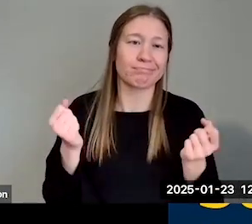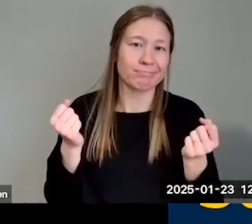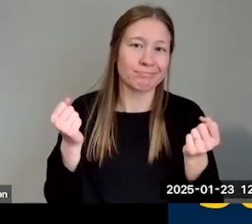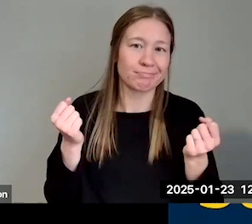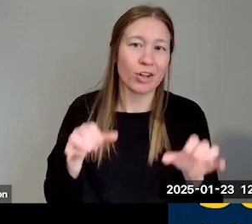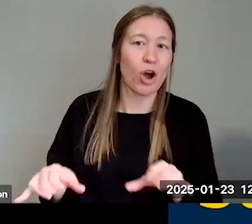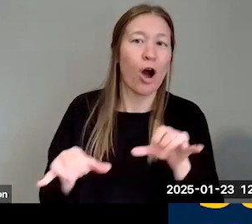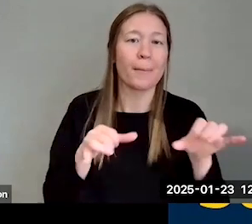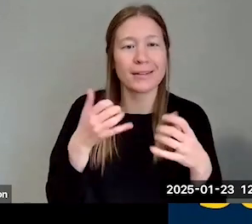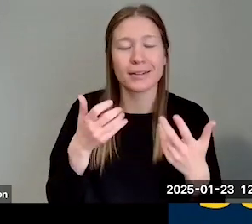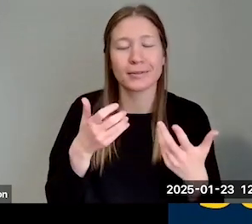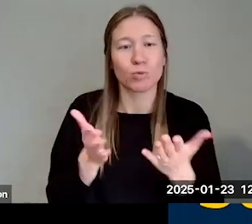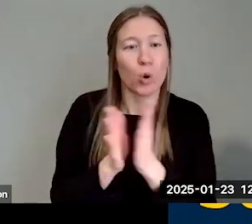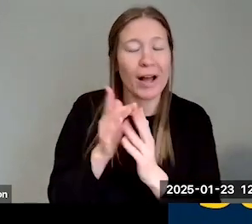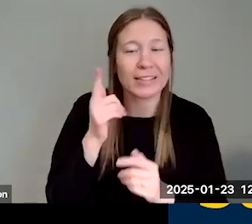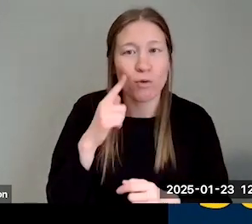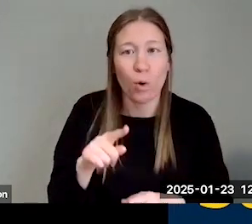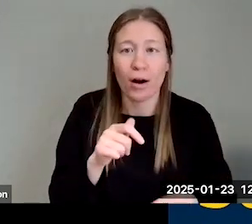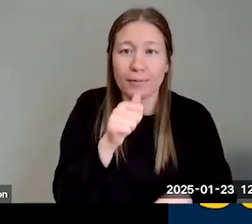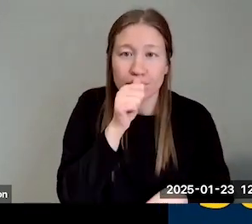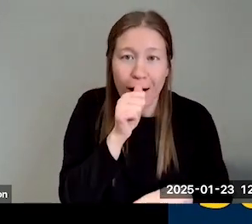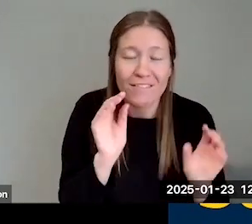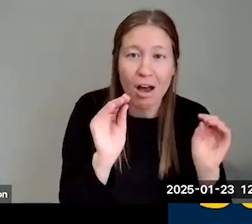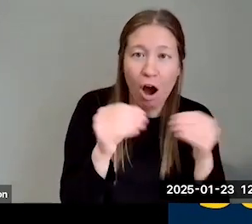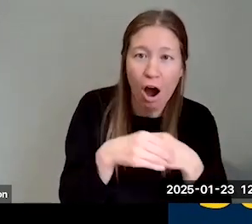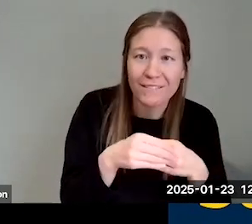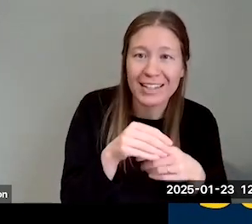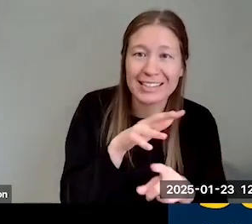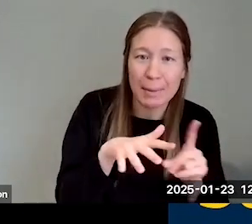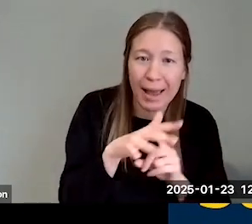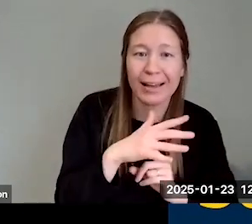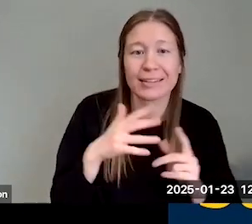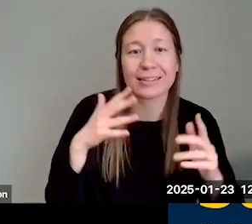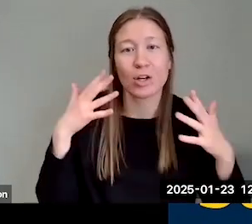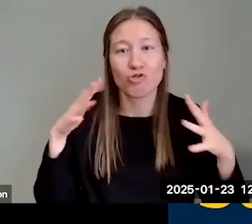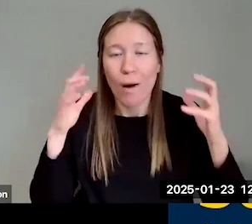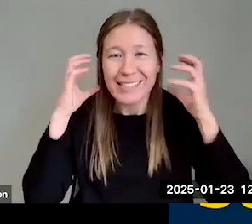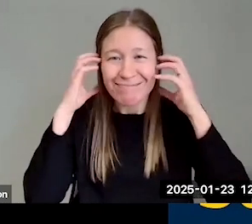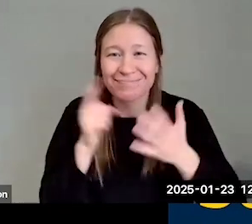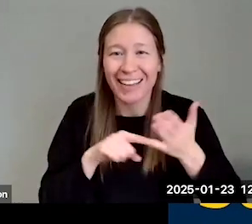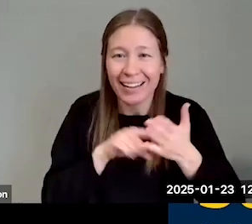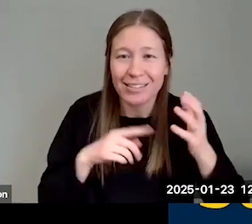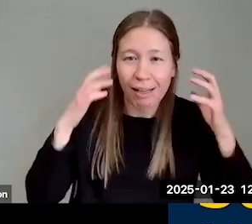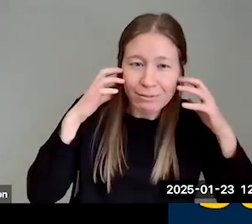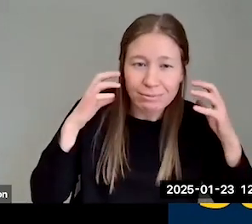for private office space or noise canceling headphones, noise machines, CART or ASL,